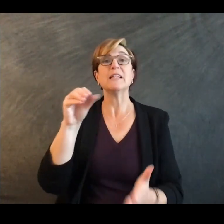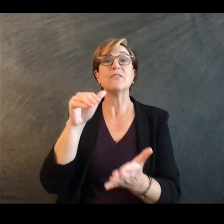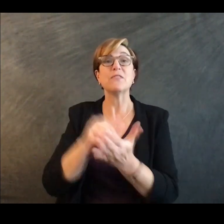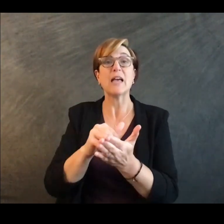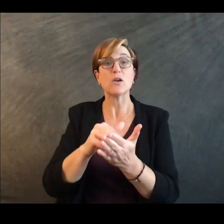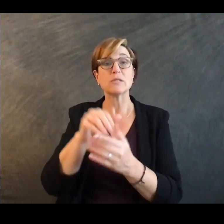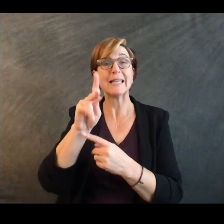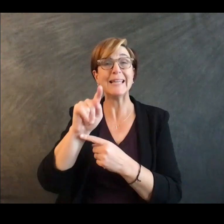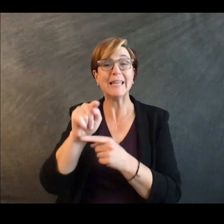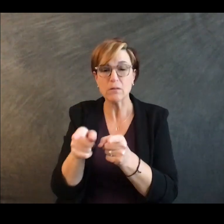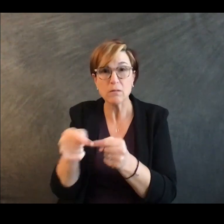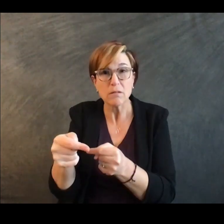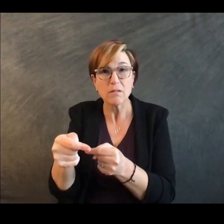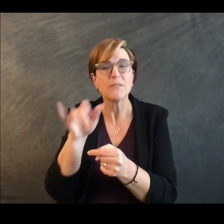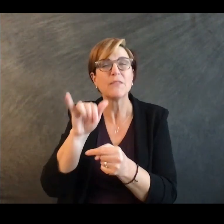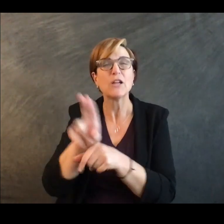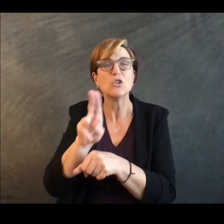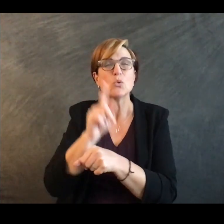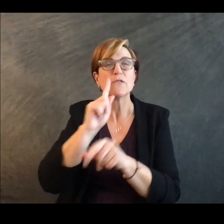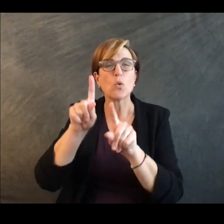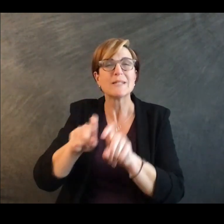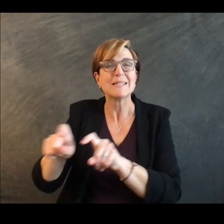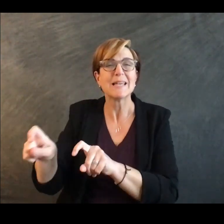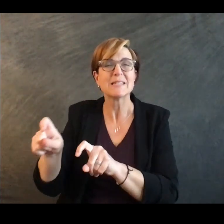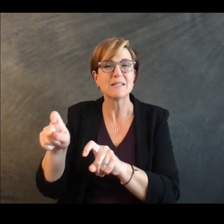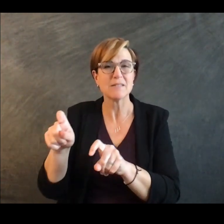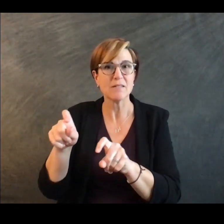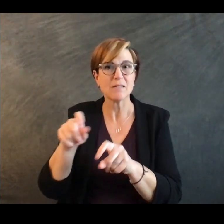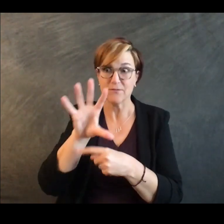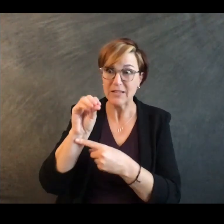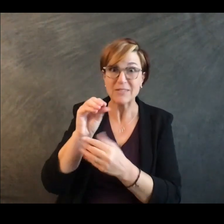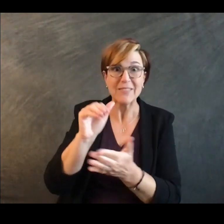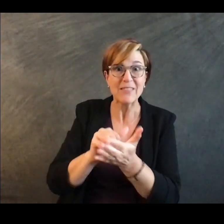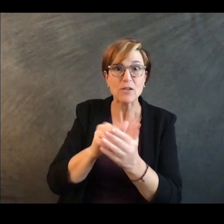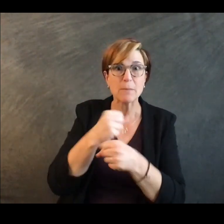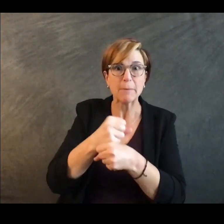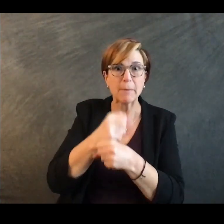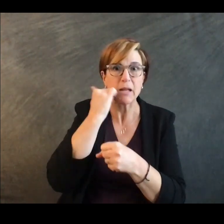day that means a lot of very fast tests no nation in the world has developed a